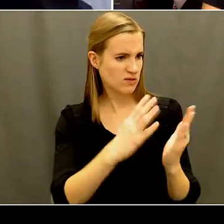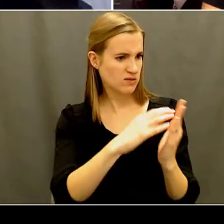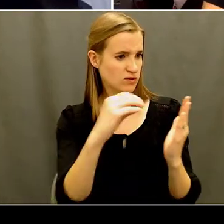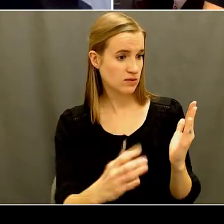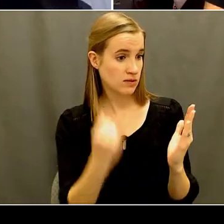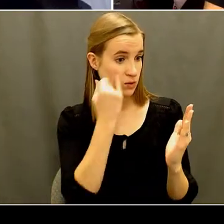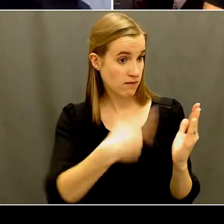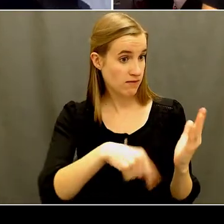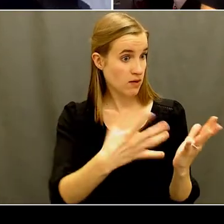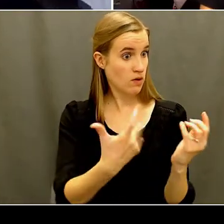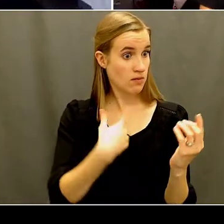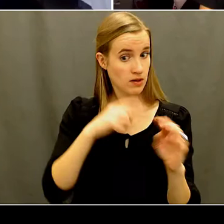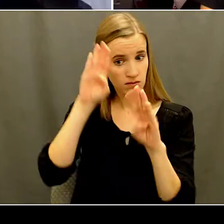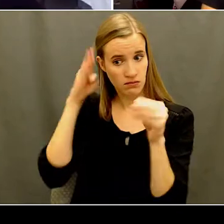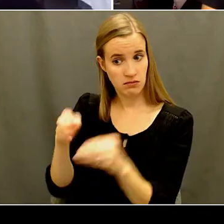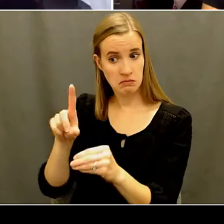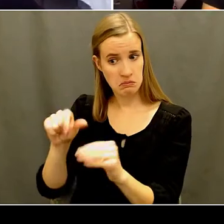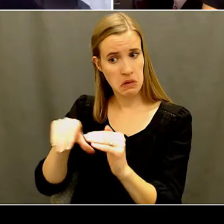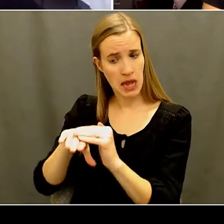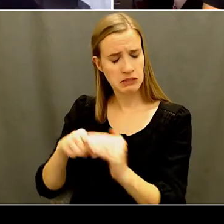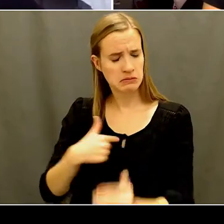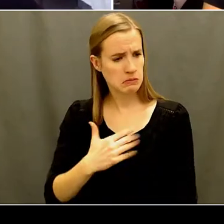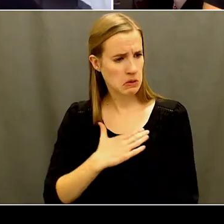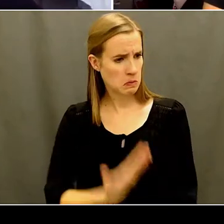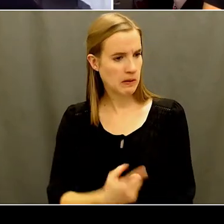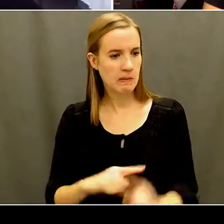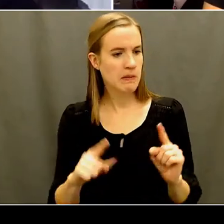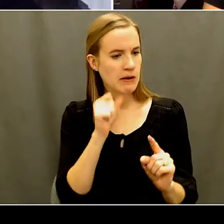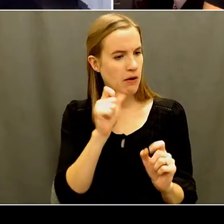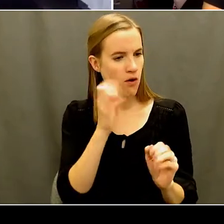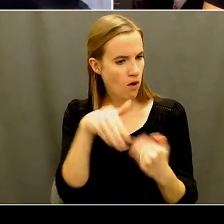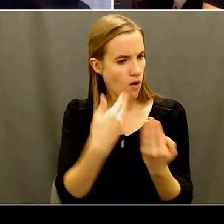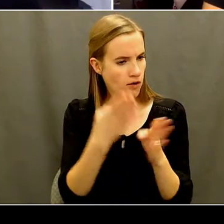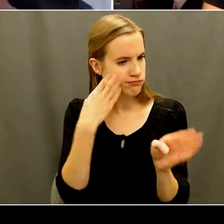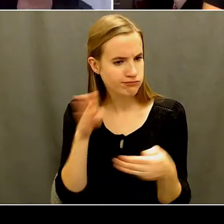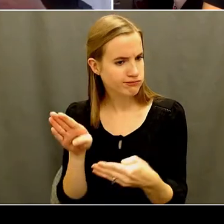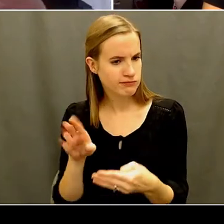and I'm like, I have no idea where I'm going after graduation. I wrote up a